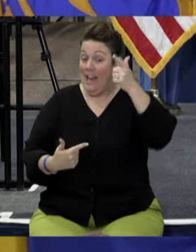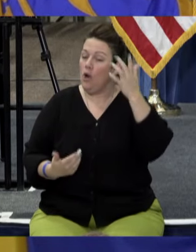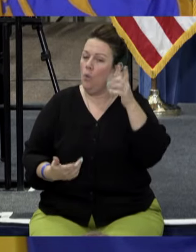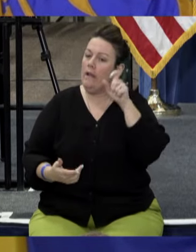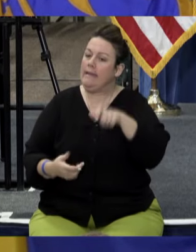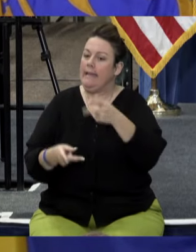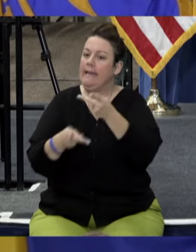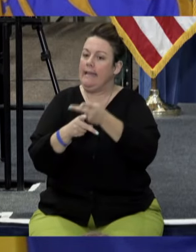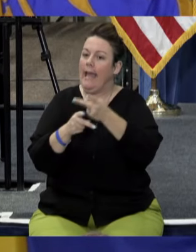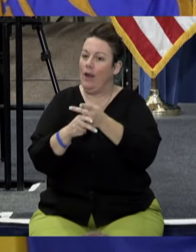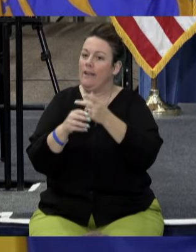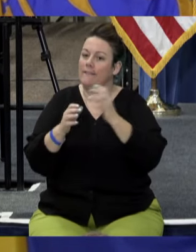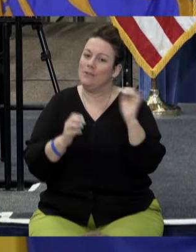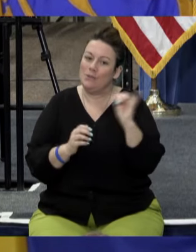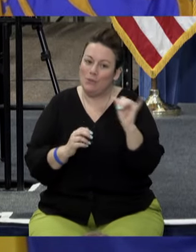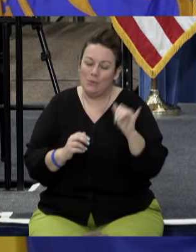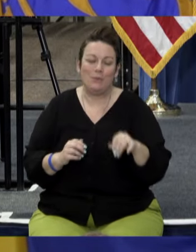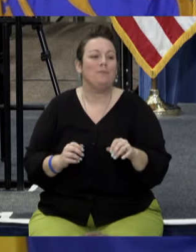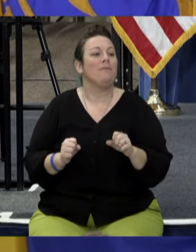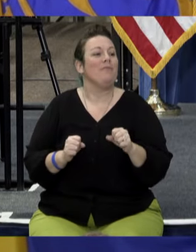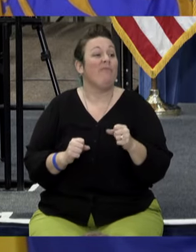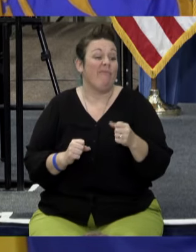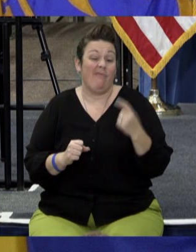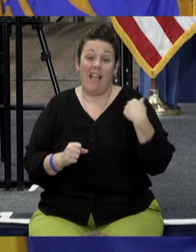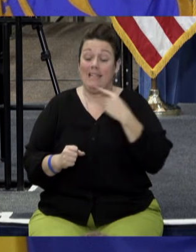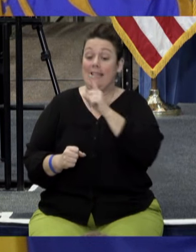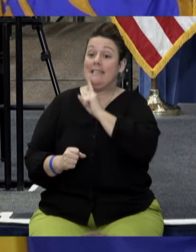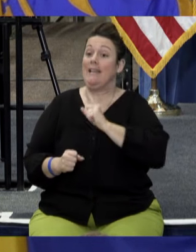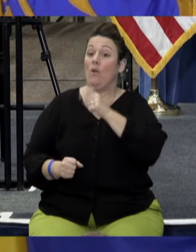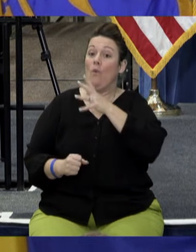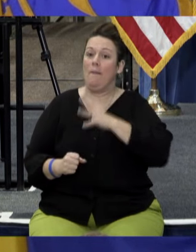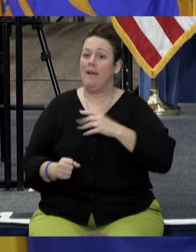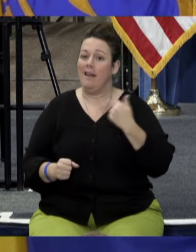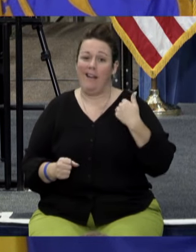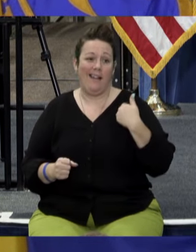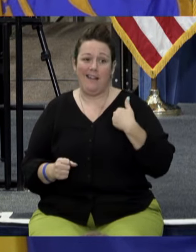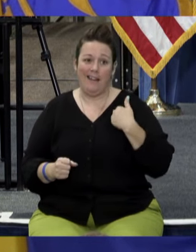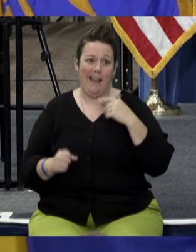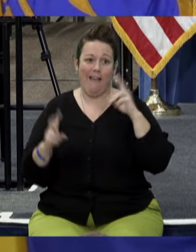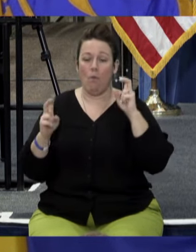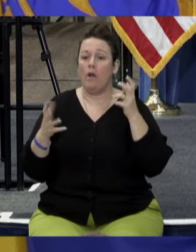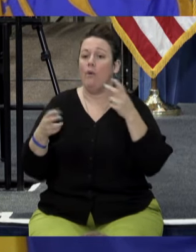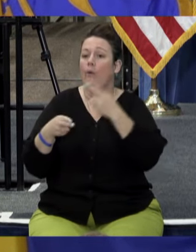a single working woman, I did not have what I call extra hands on deck here in D.C. once